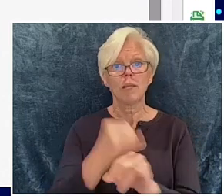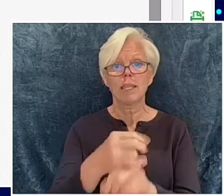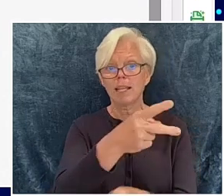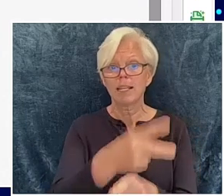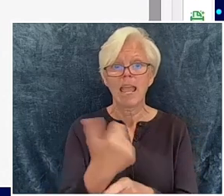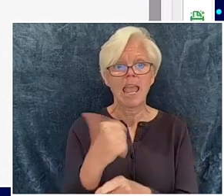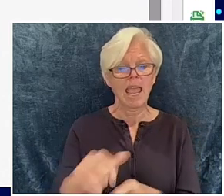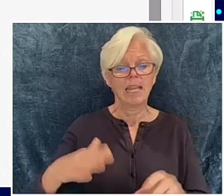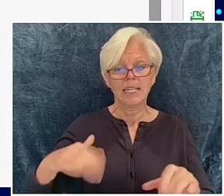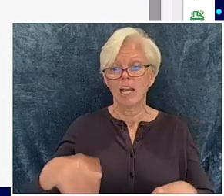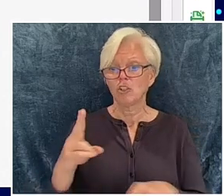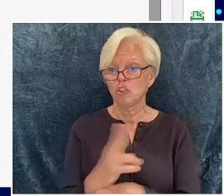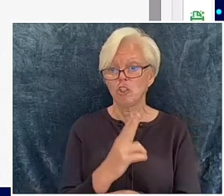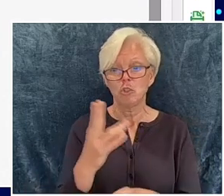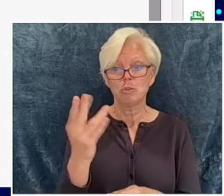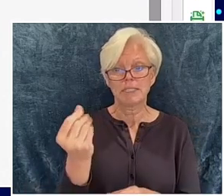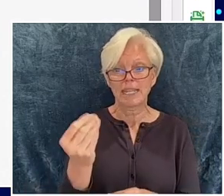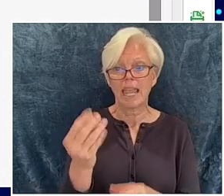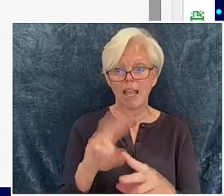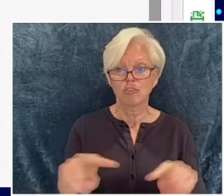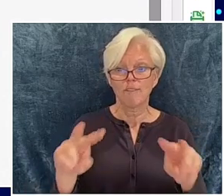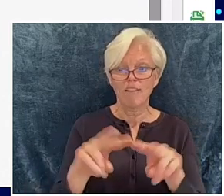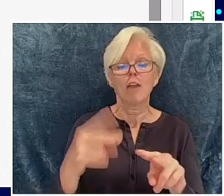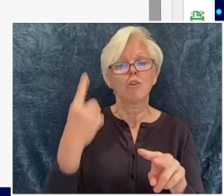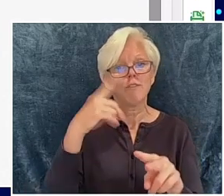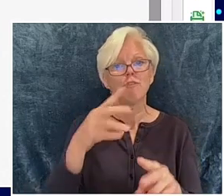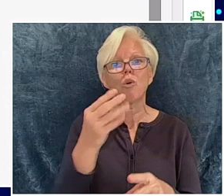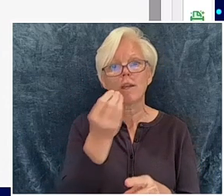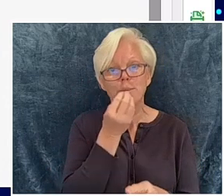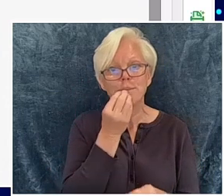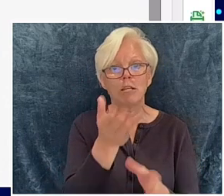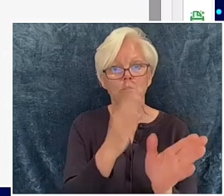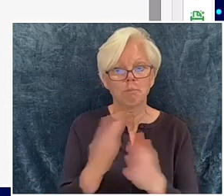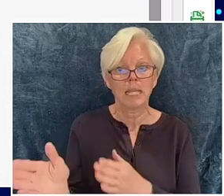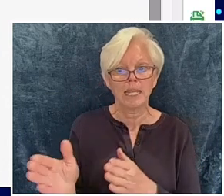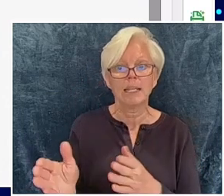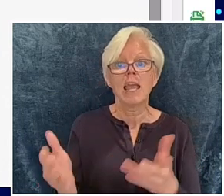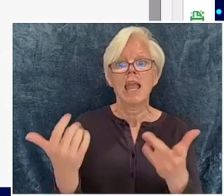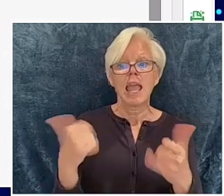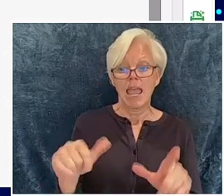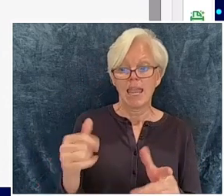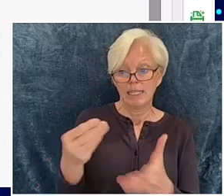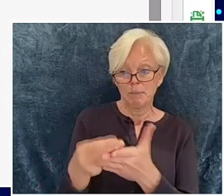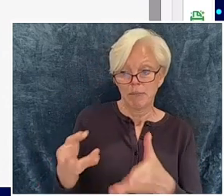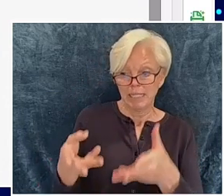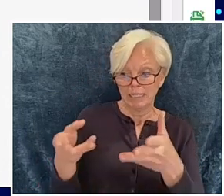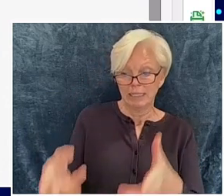value meal plan, and any remaining balance at the end of the payment period must be returned to the student as soon as